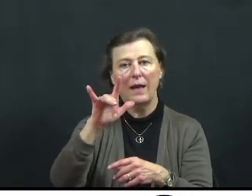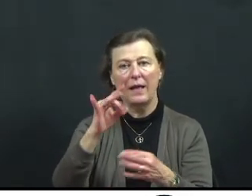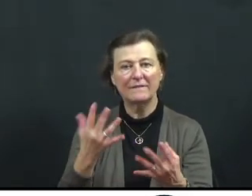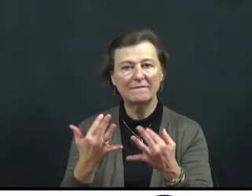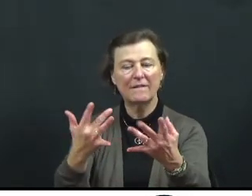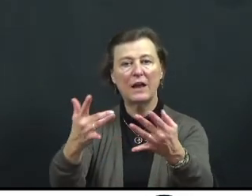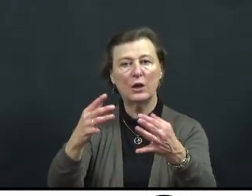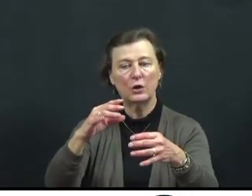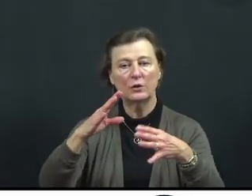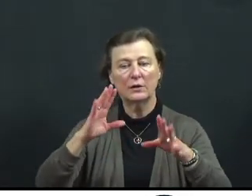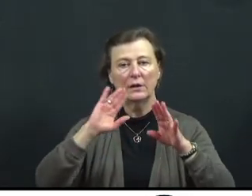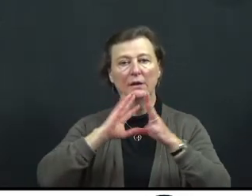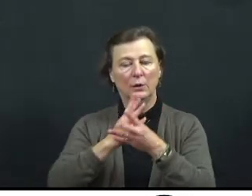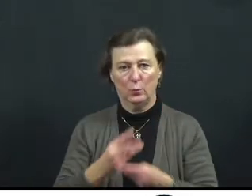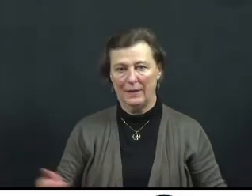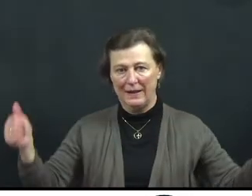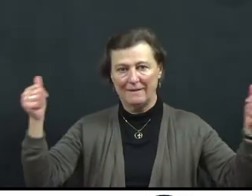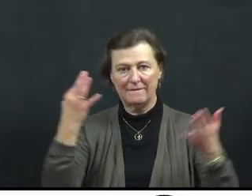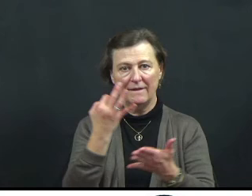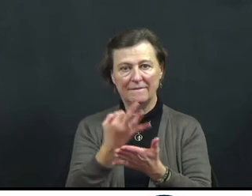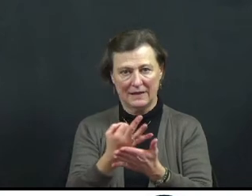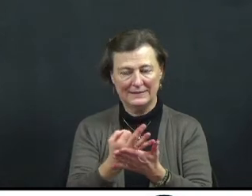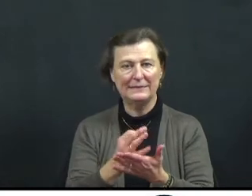Hospital Service Integration team.